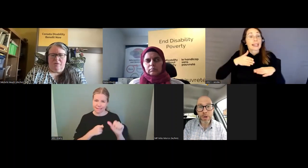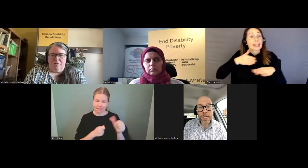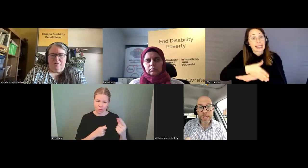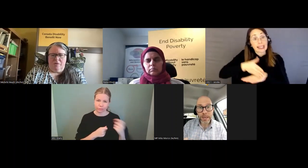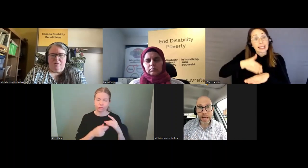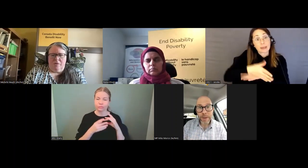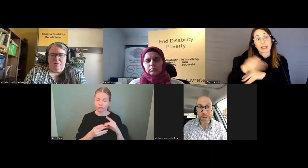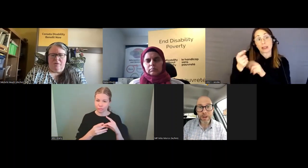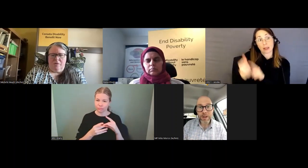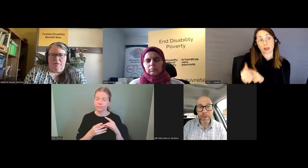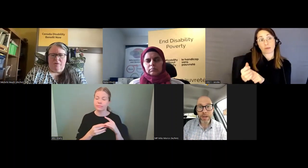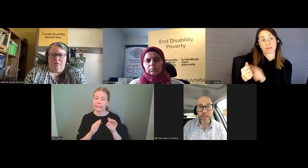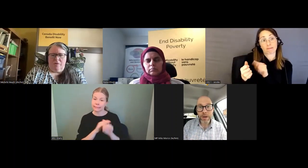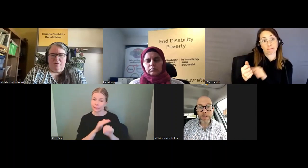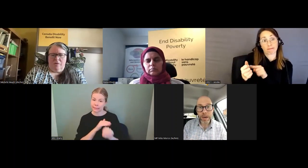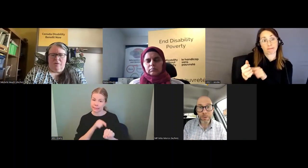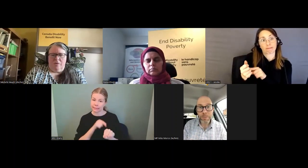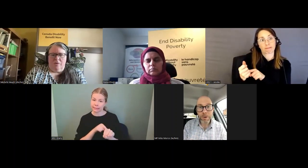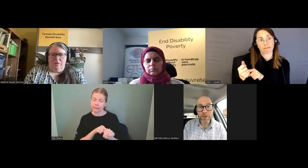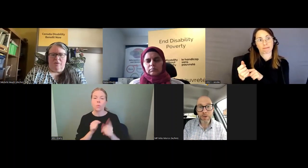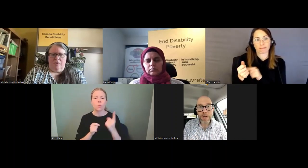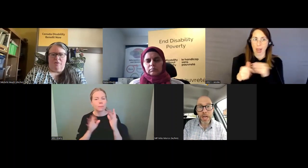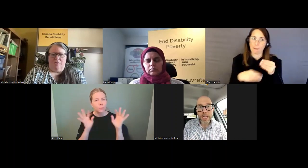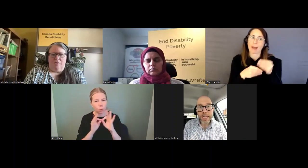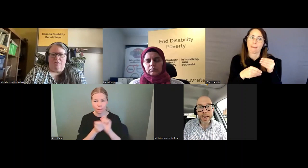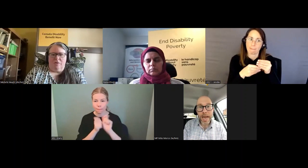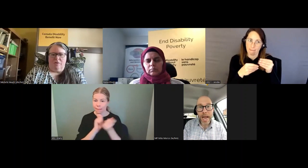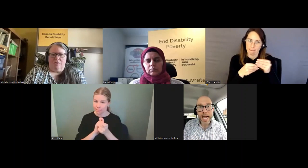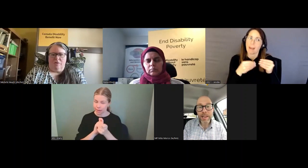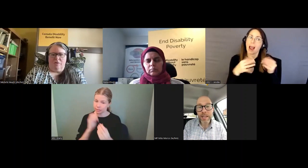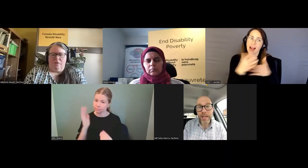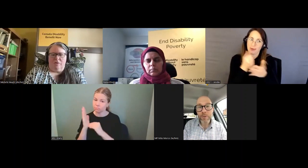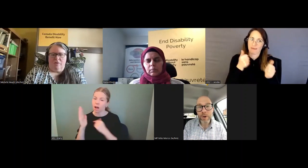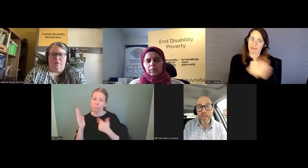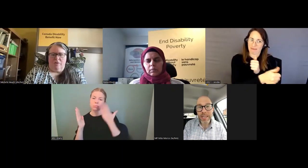THAT CAME FROM THE DISABILITY COMMUNITY THAT I PROPOSED THAT HAS THE LANGUAGE SOMETHING